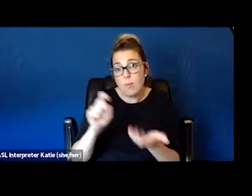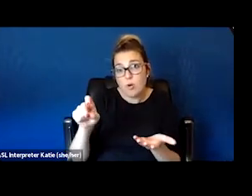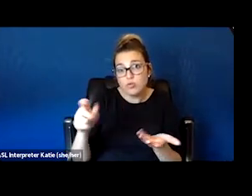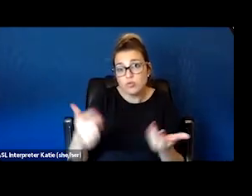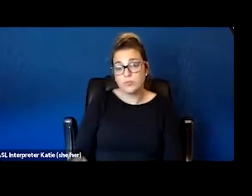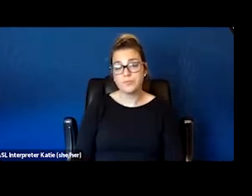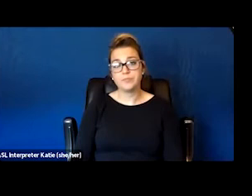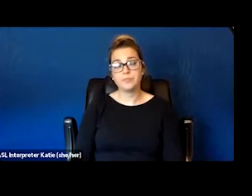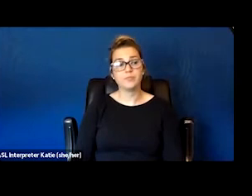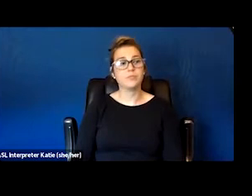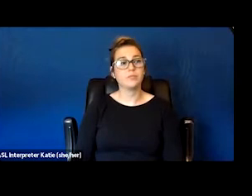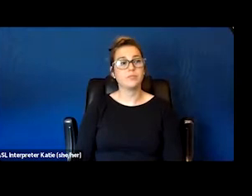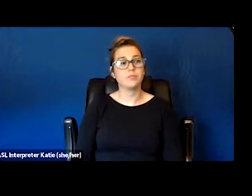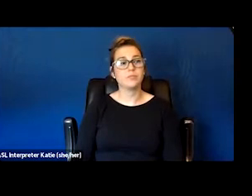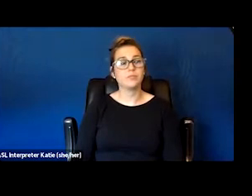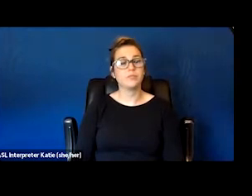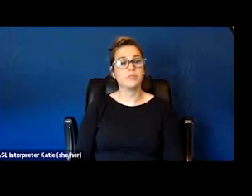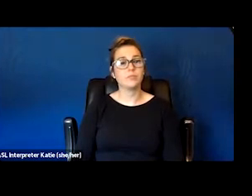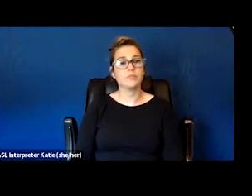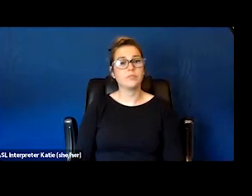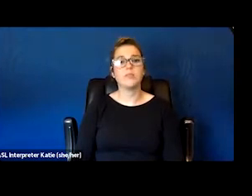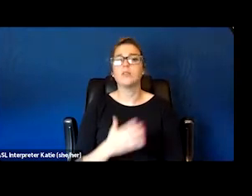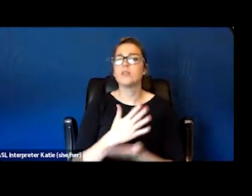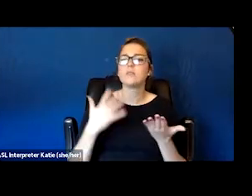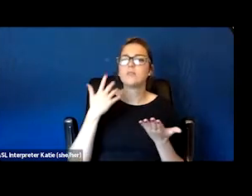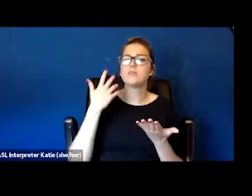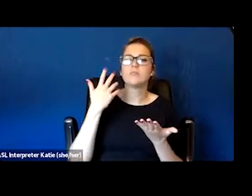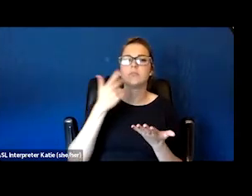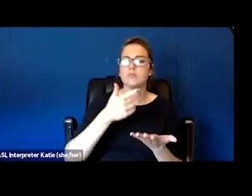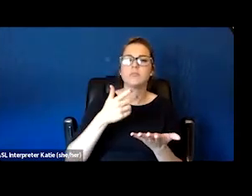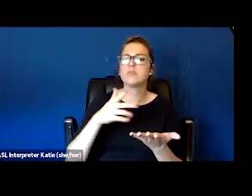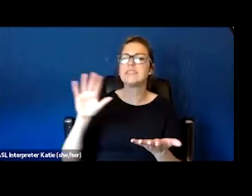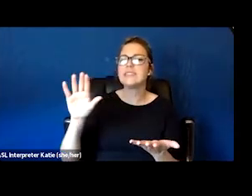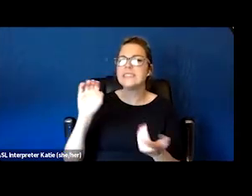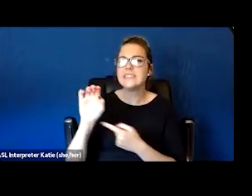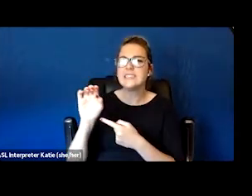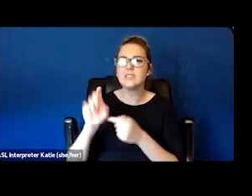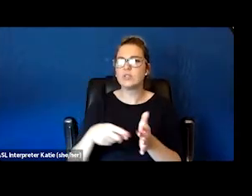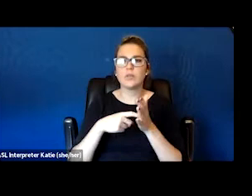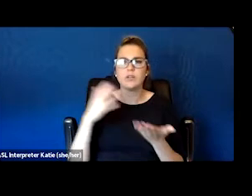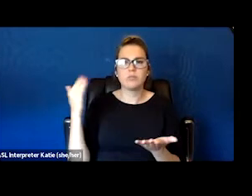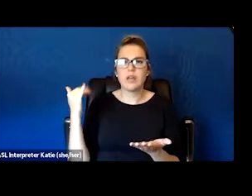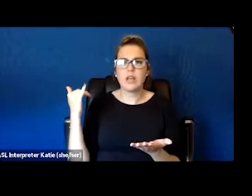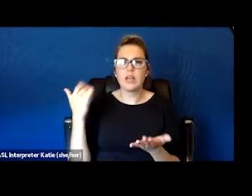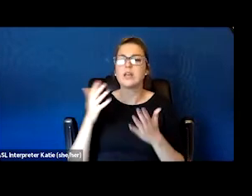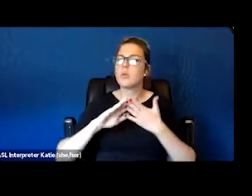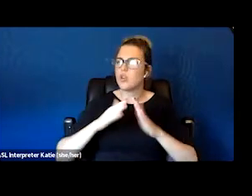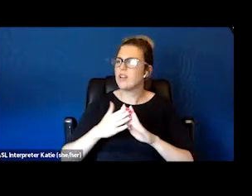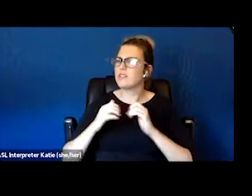So some of the reasons that Coordinated Entry has been mandated and is a practice that communities have all been setting up over the last several years.